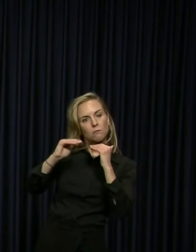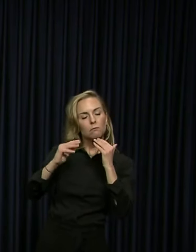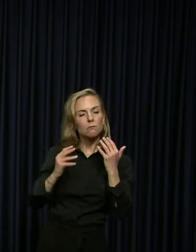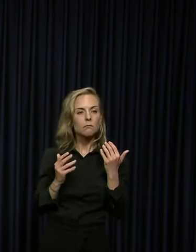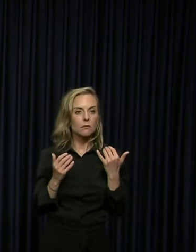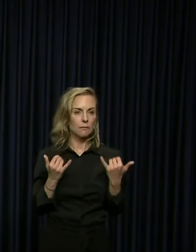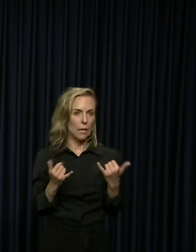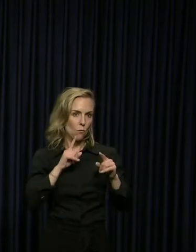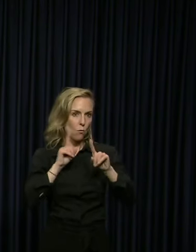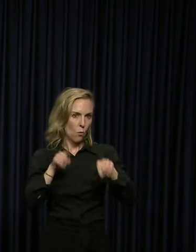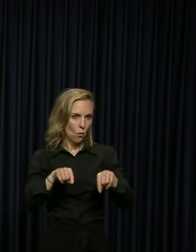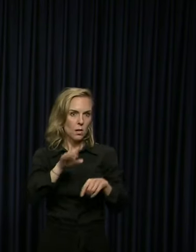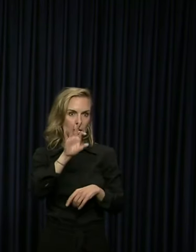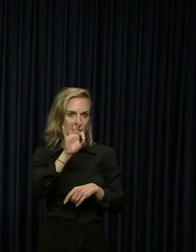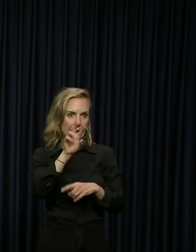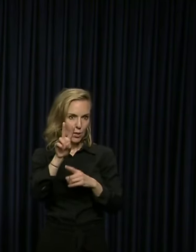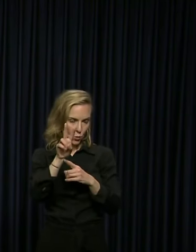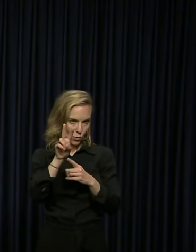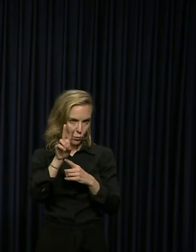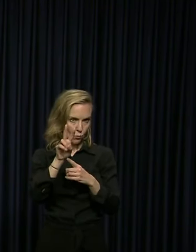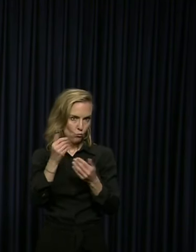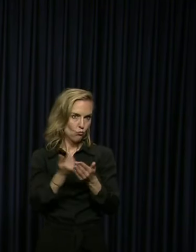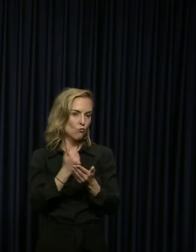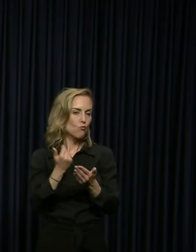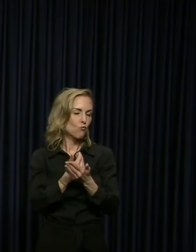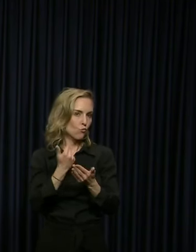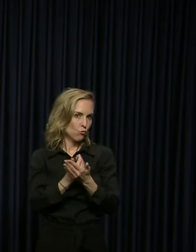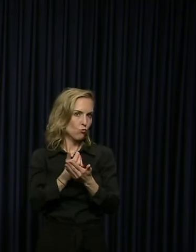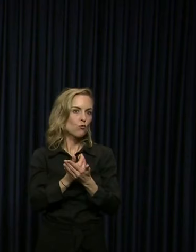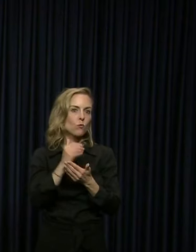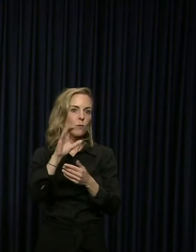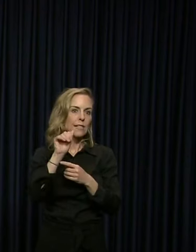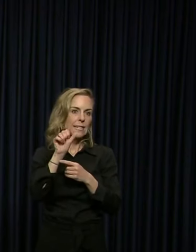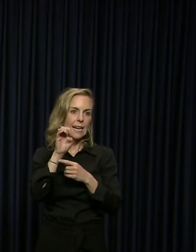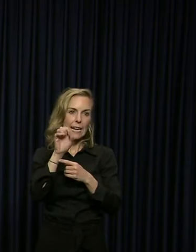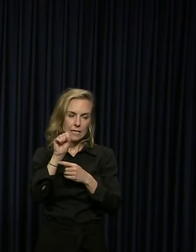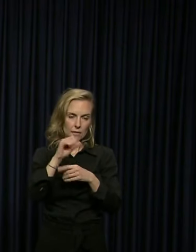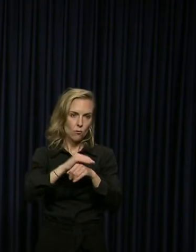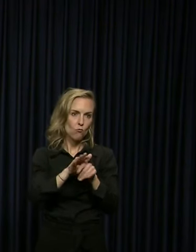WE'VE BEEN GIVING YOU, WE KNOW